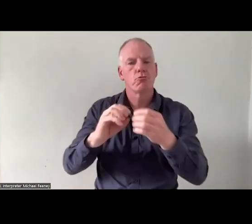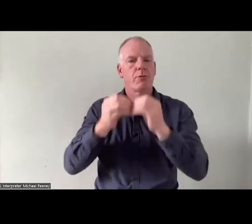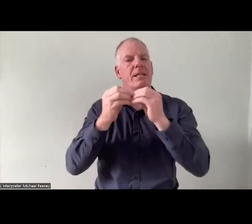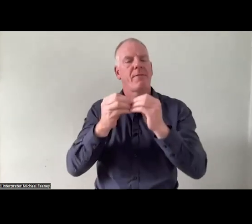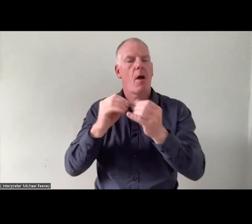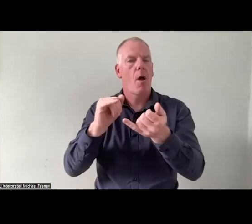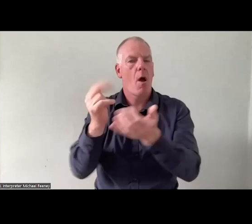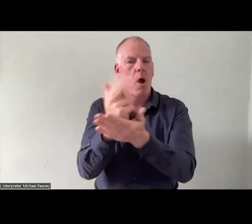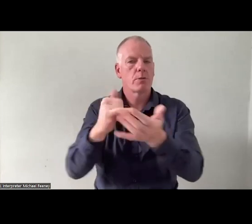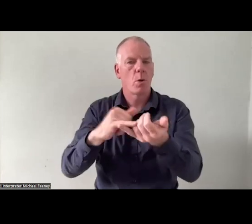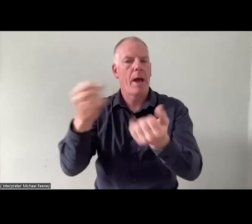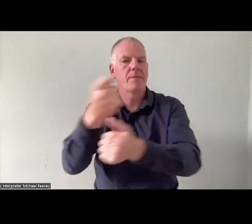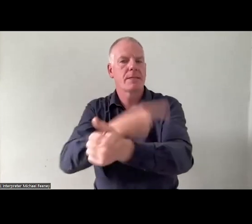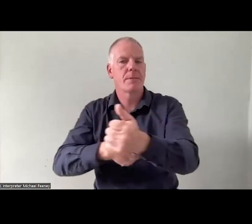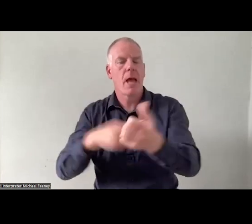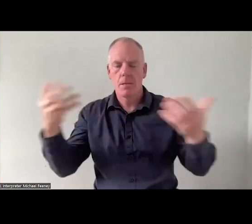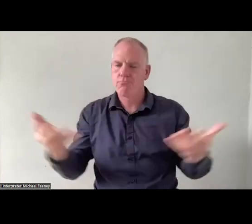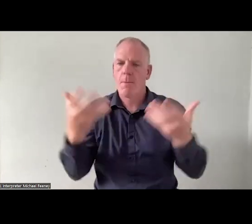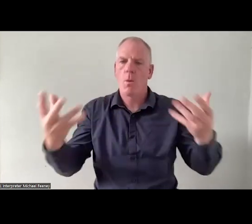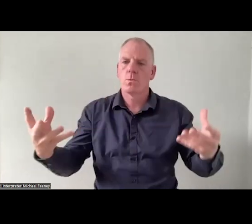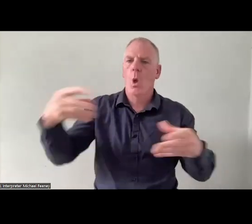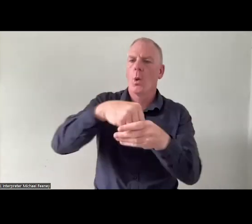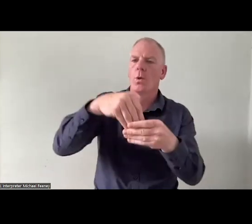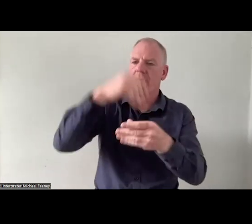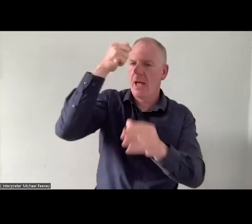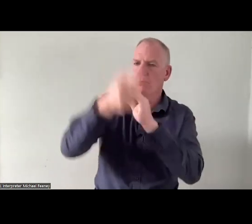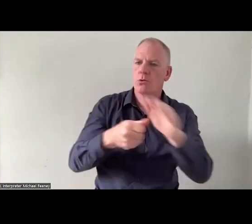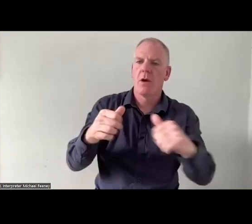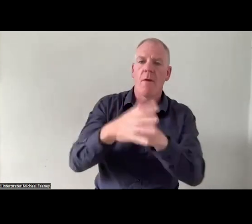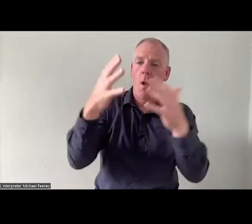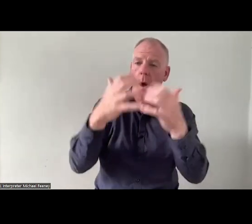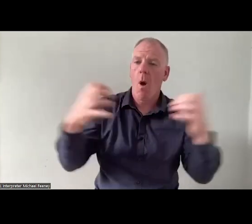and promote inclusive experiences for audiences with disabilities.